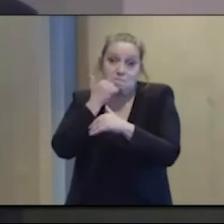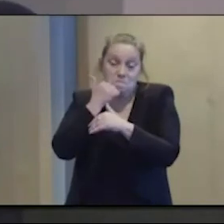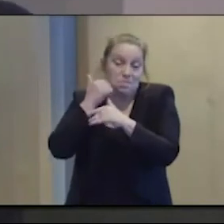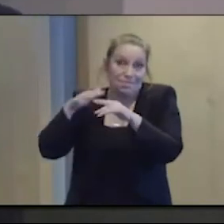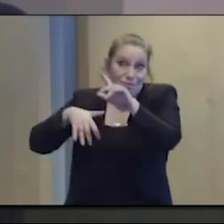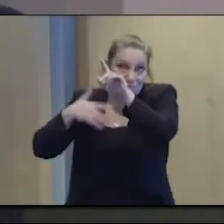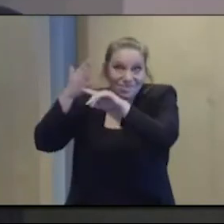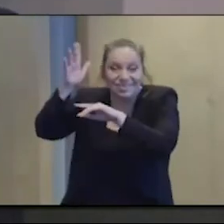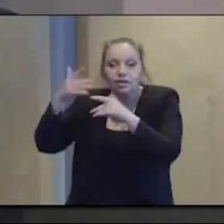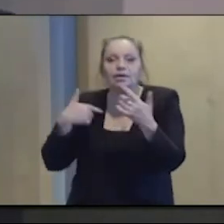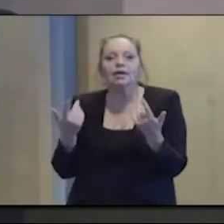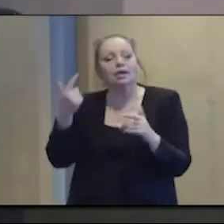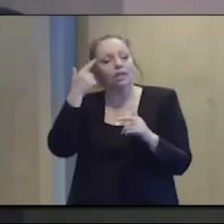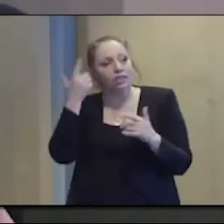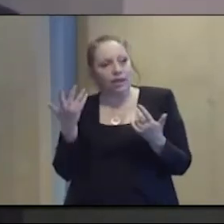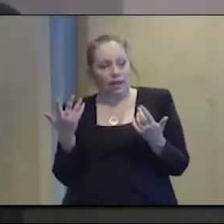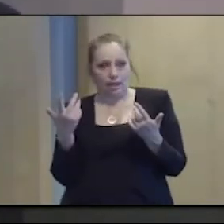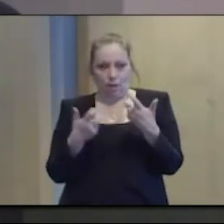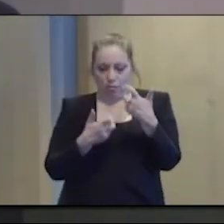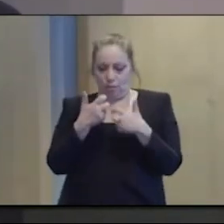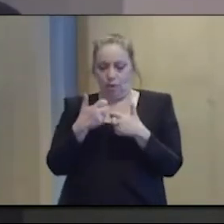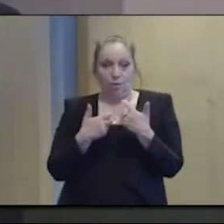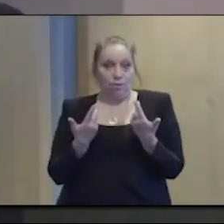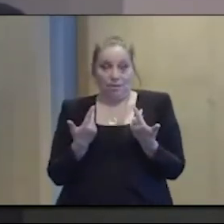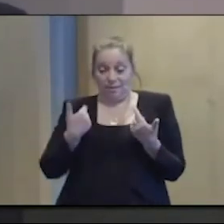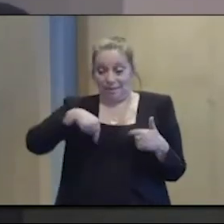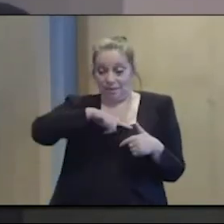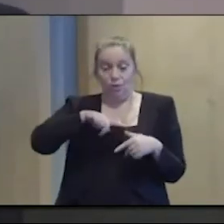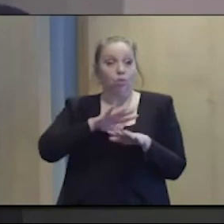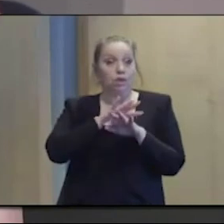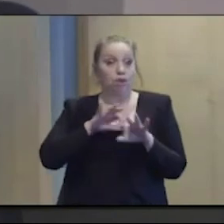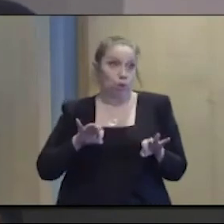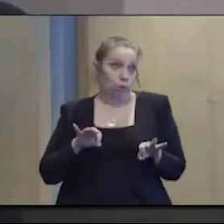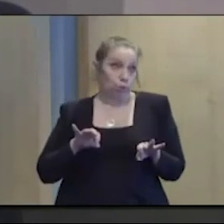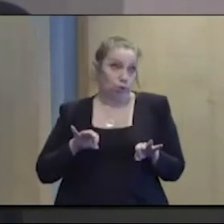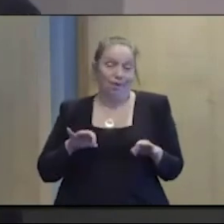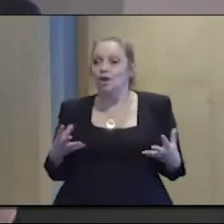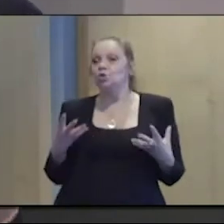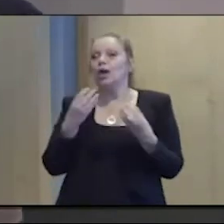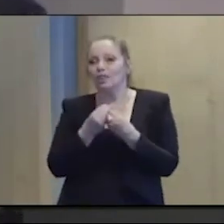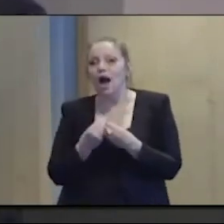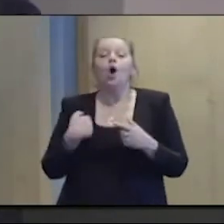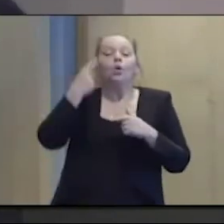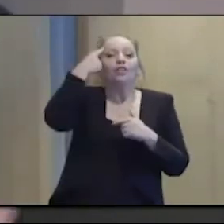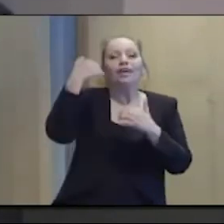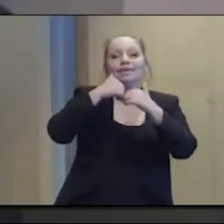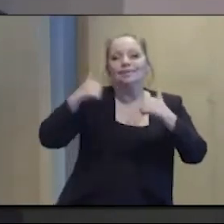all of these things, and the problem is we don't. Together we think about them separately but we